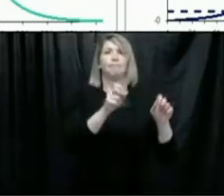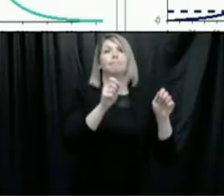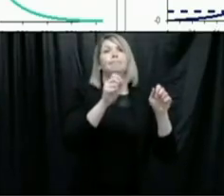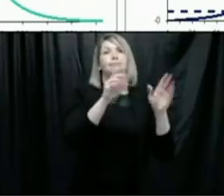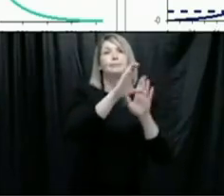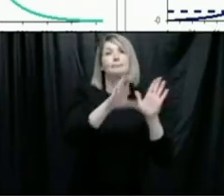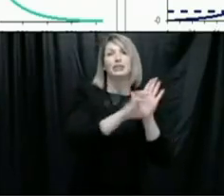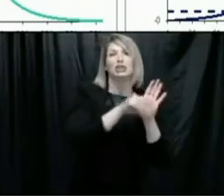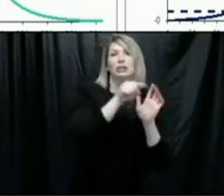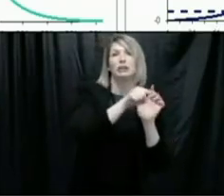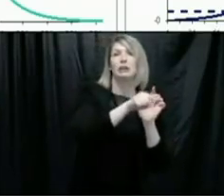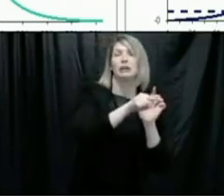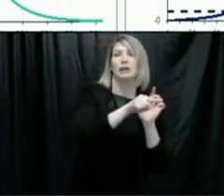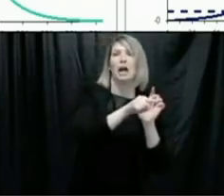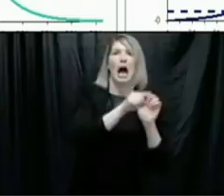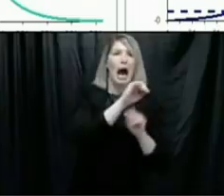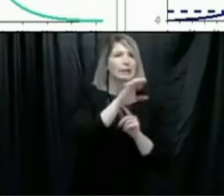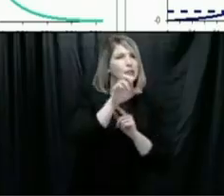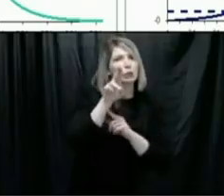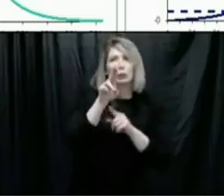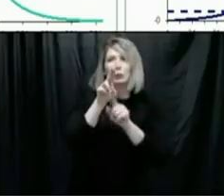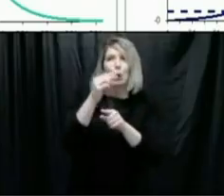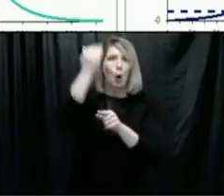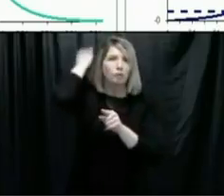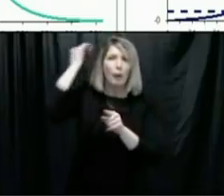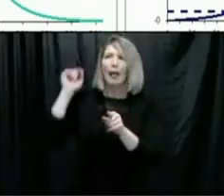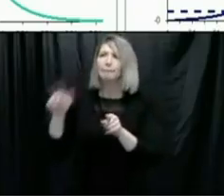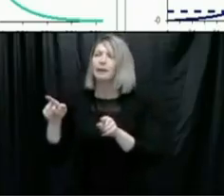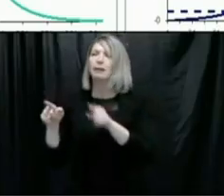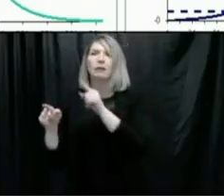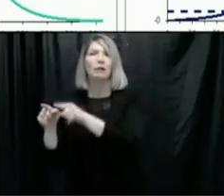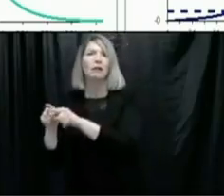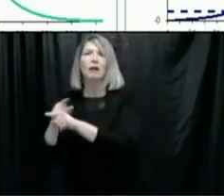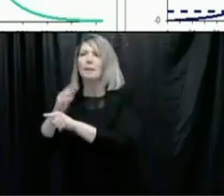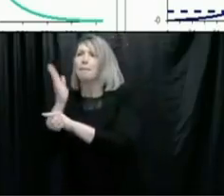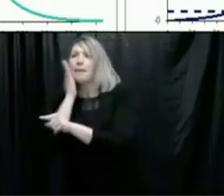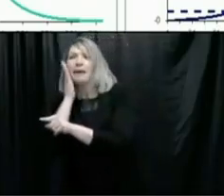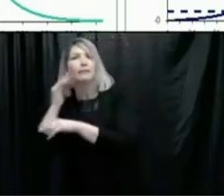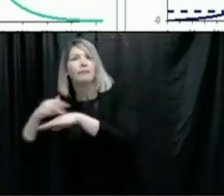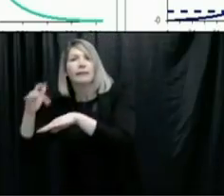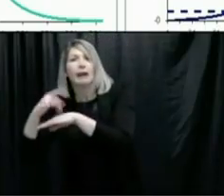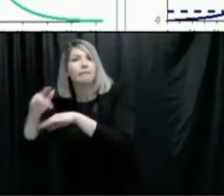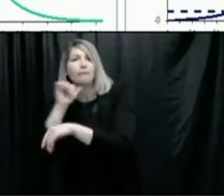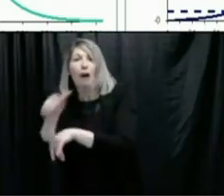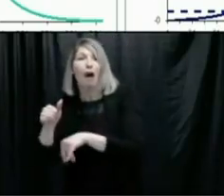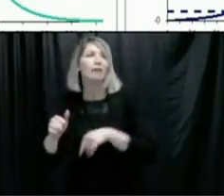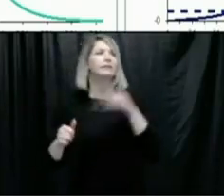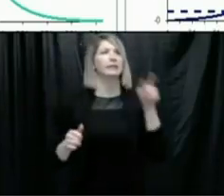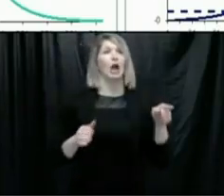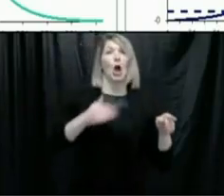EARLIER, A HUGE NUMBER OF PATIENTS COME NO HOSPITAL AND OUR ICU WILL HAVE DIFFICULTY COPING AND WE DON'T HAVE ENOUGH